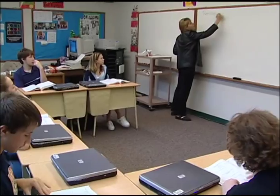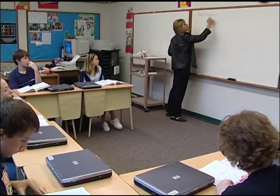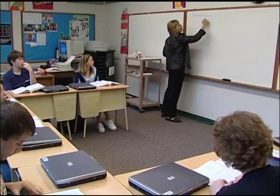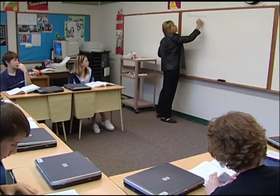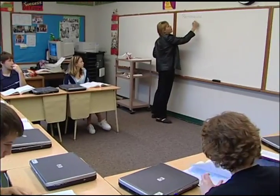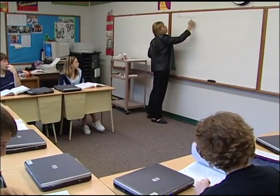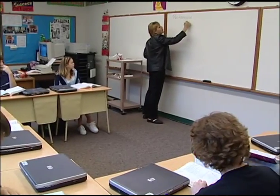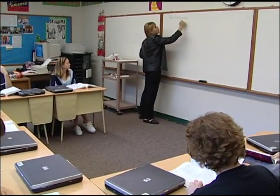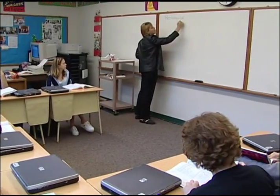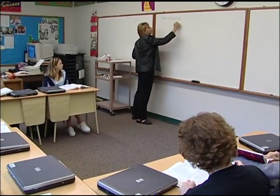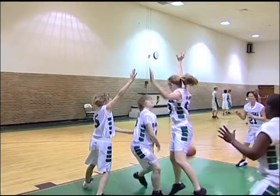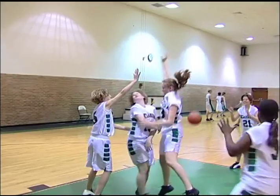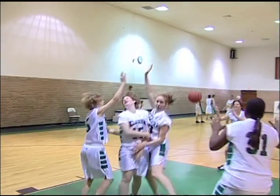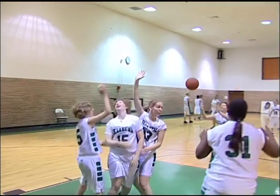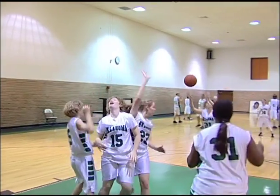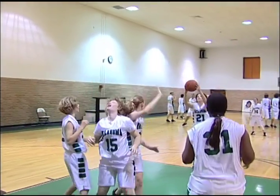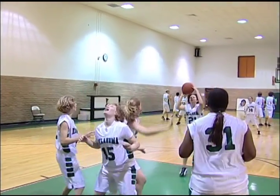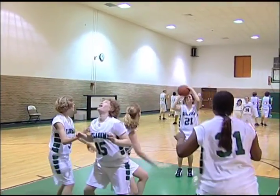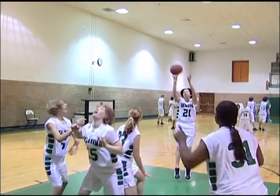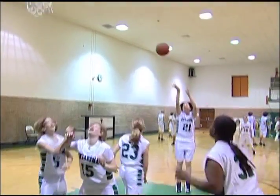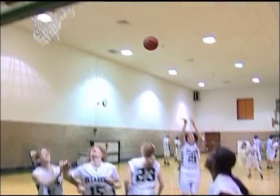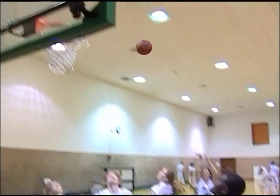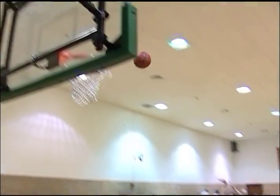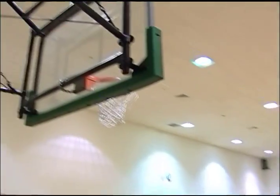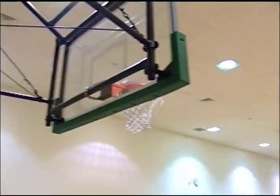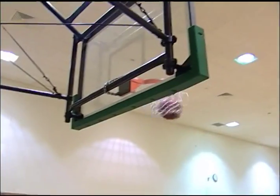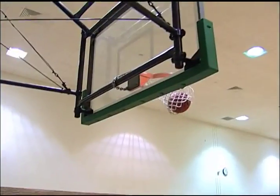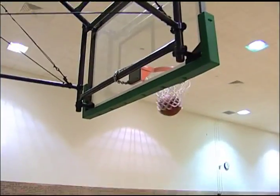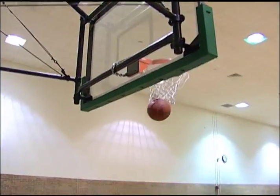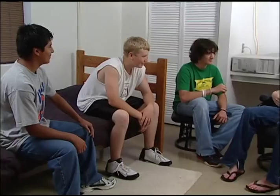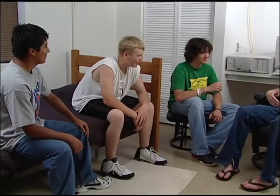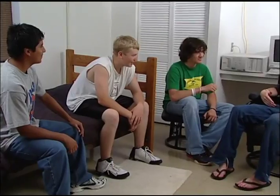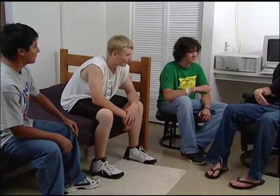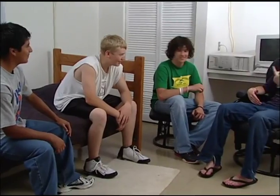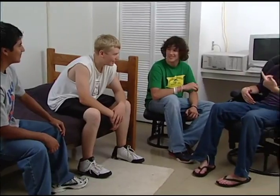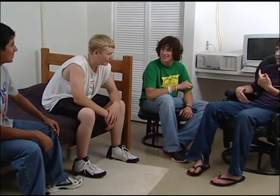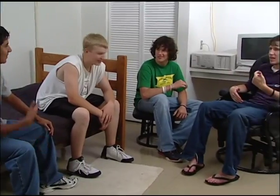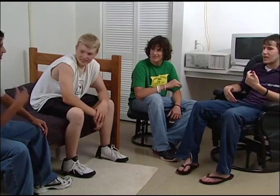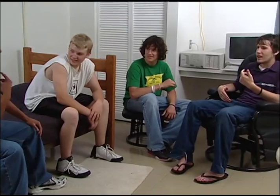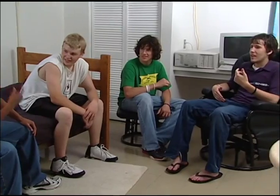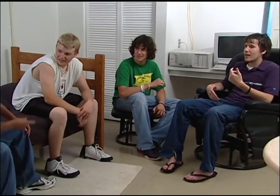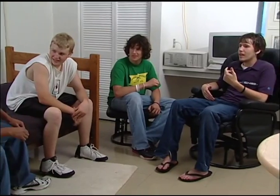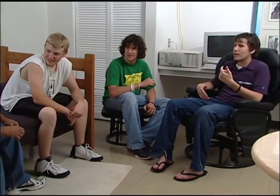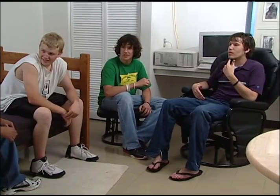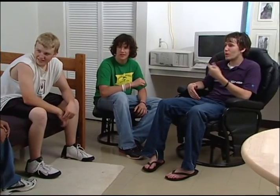and support services address students' intellectual, physical, social and emotional growth.